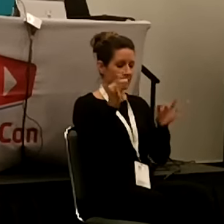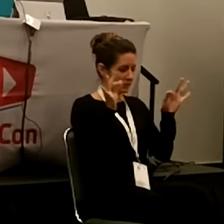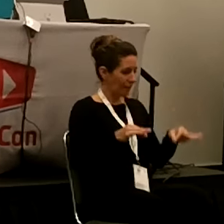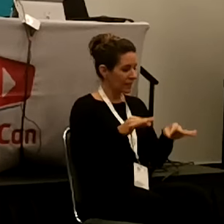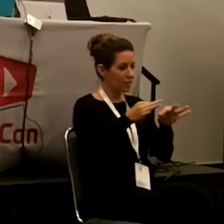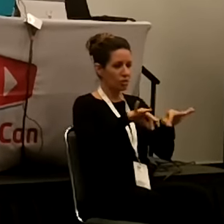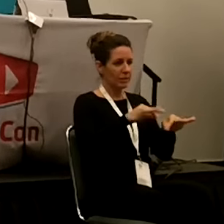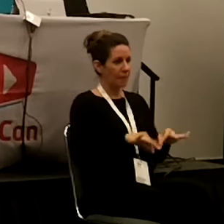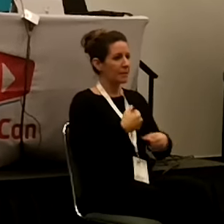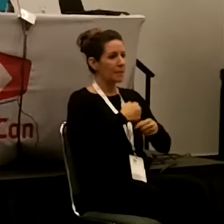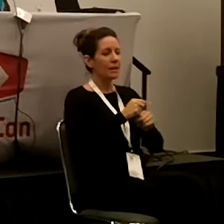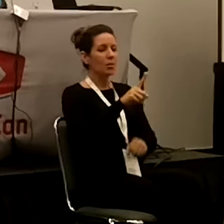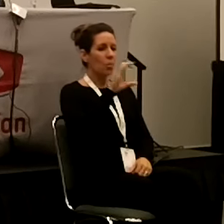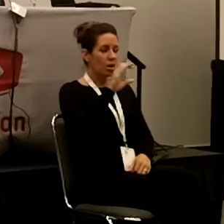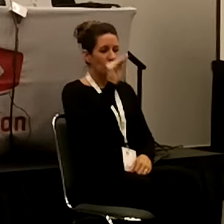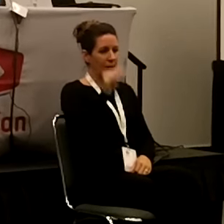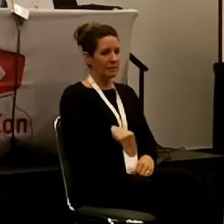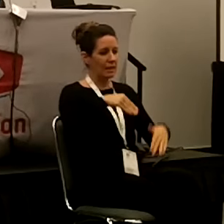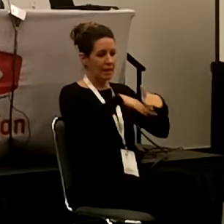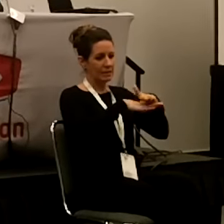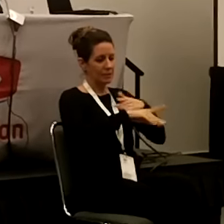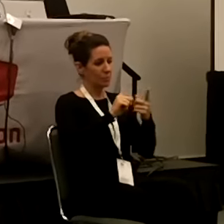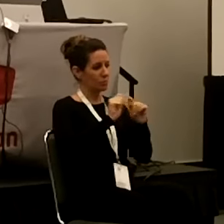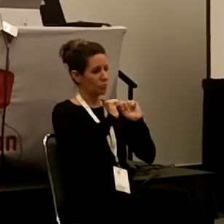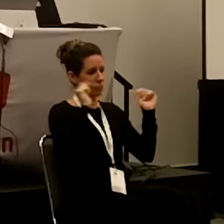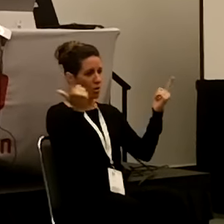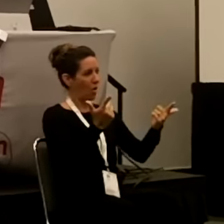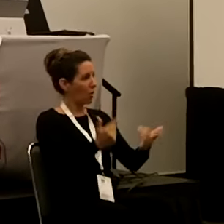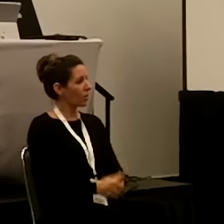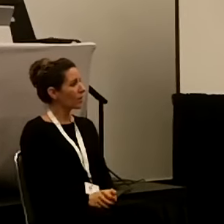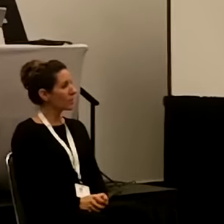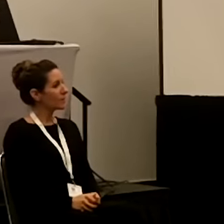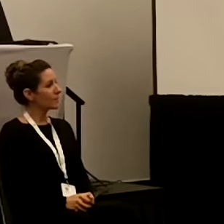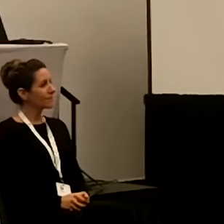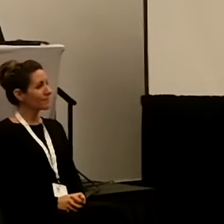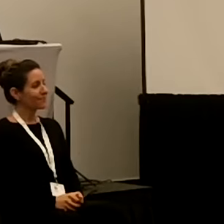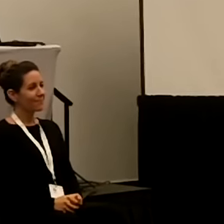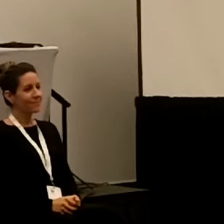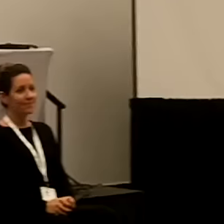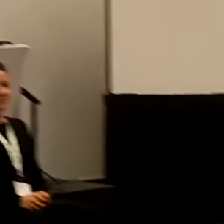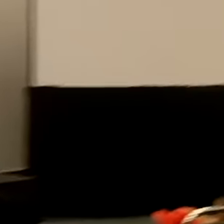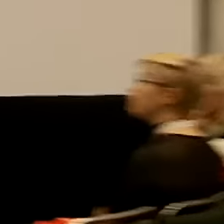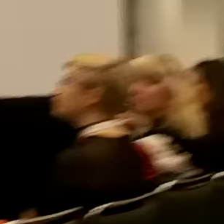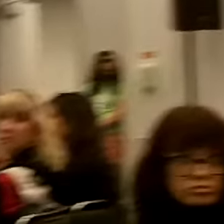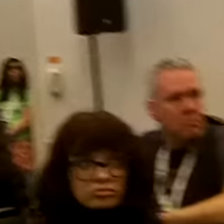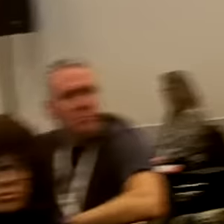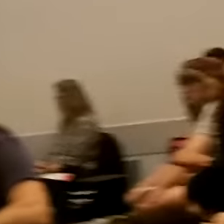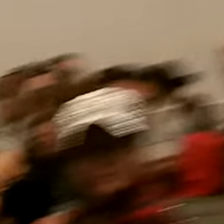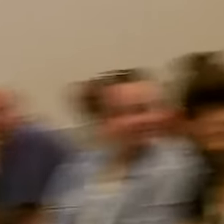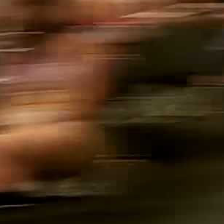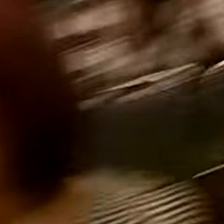and just make it 100% accessible to everybody. In the back. Back there first. Go ahead.